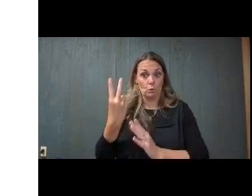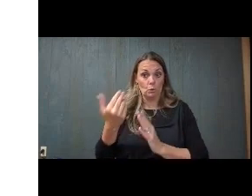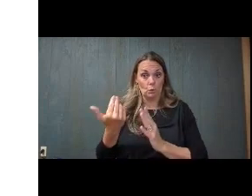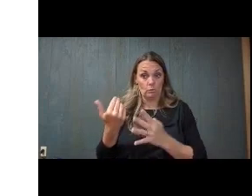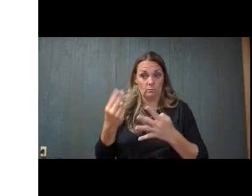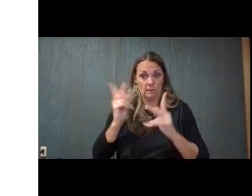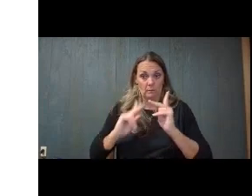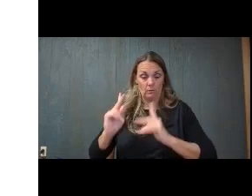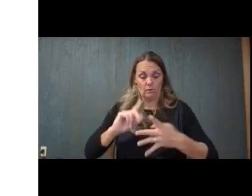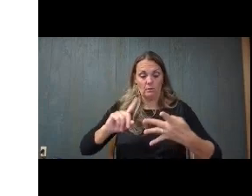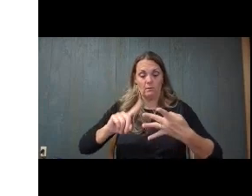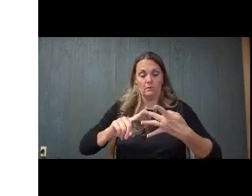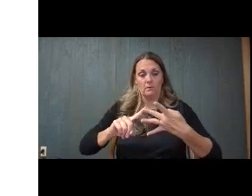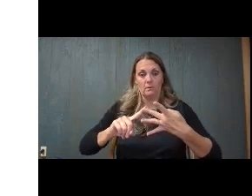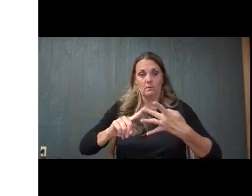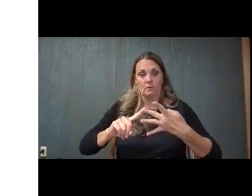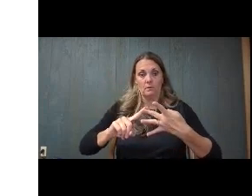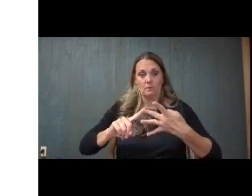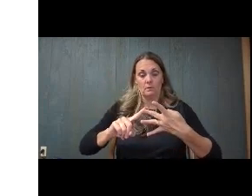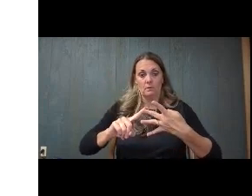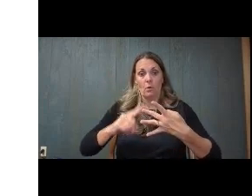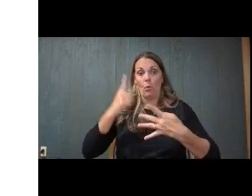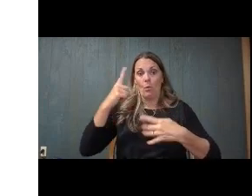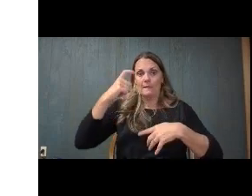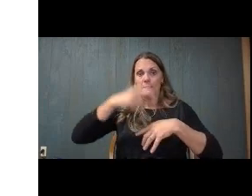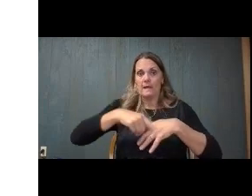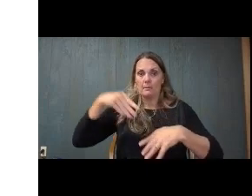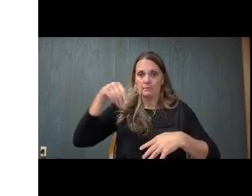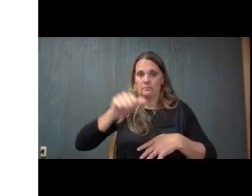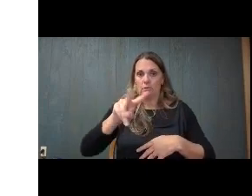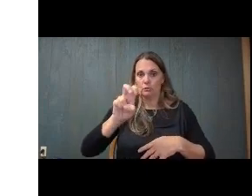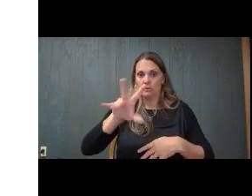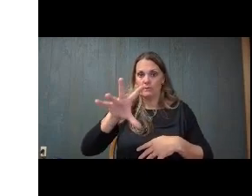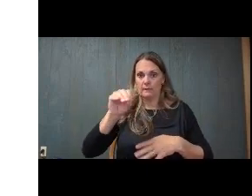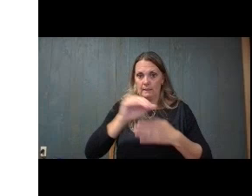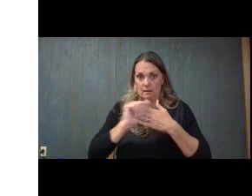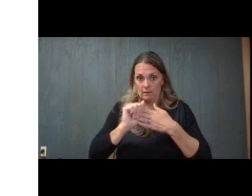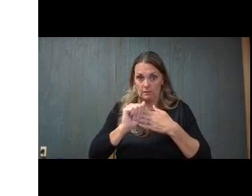Year two reflects the one time expense of $250 for the employee.